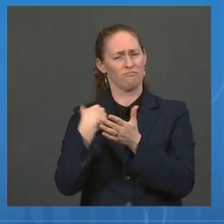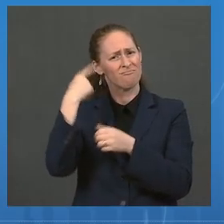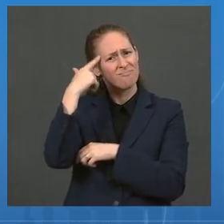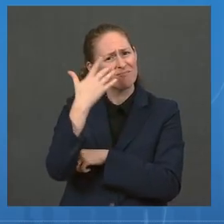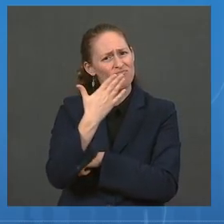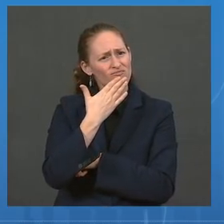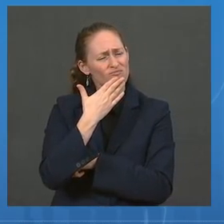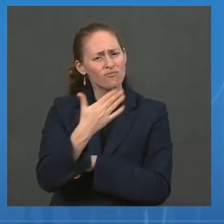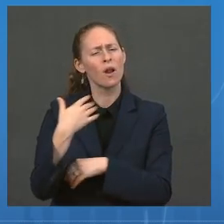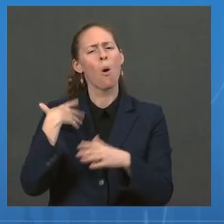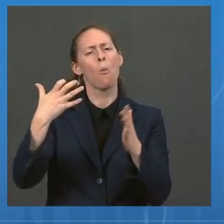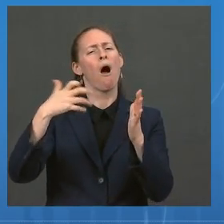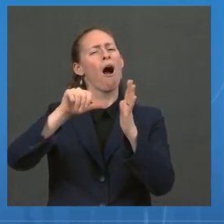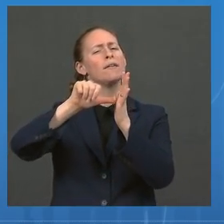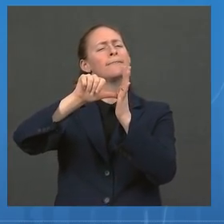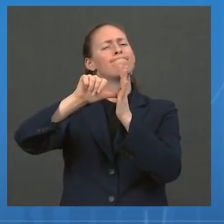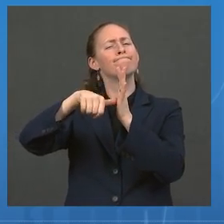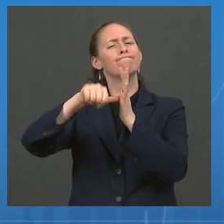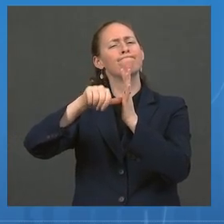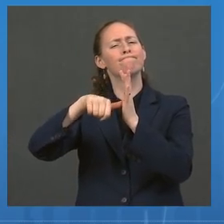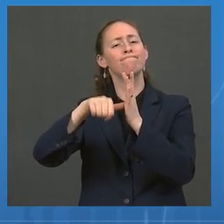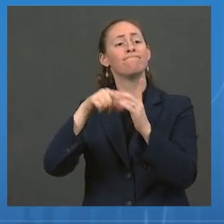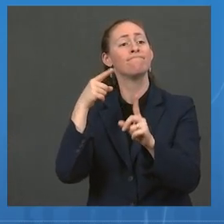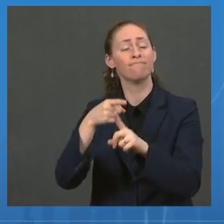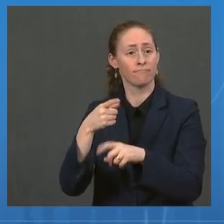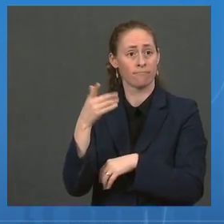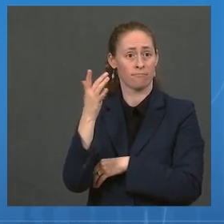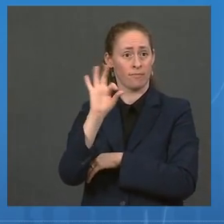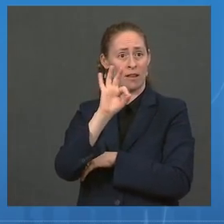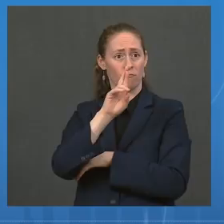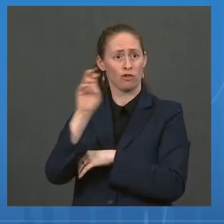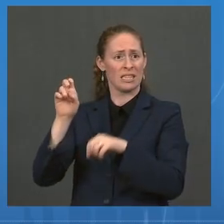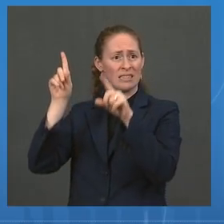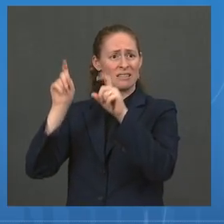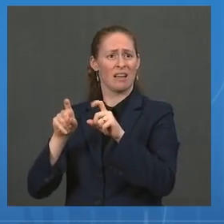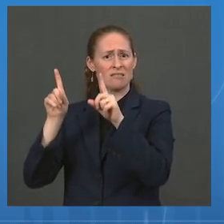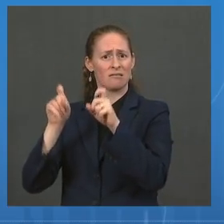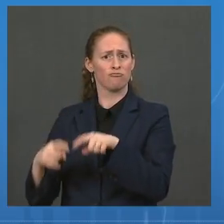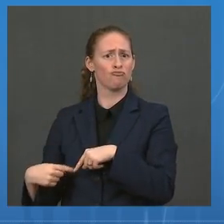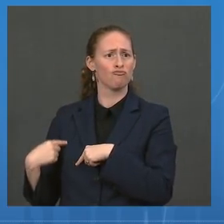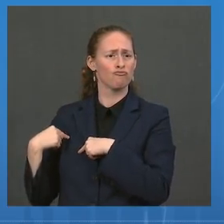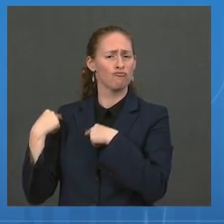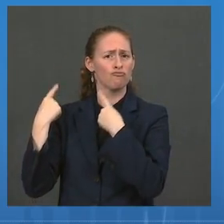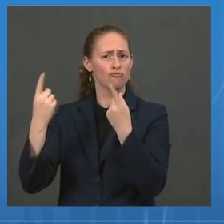how we've had free testing from the beginning. And we continue to improve access there,